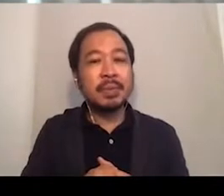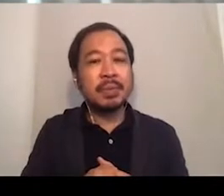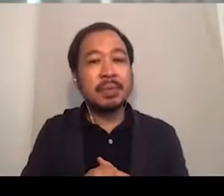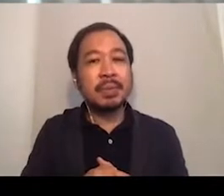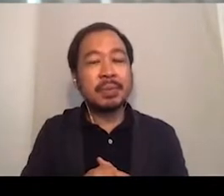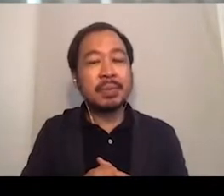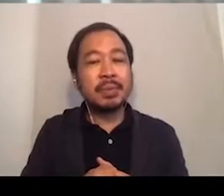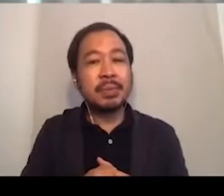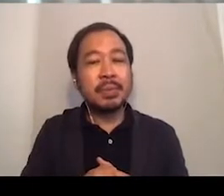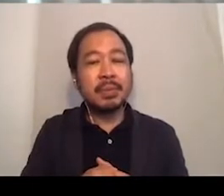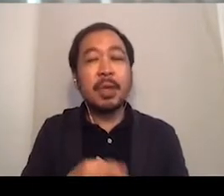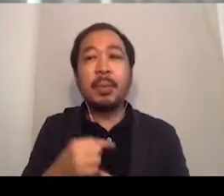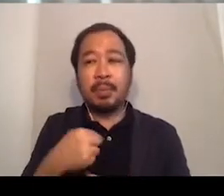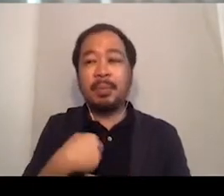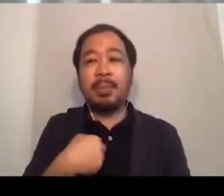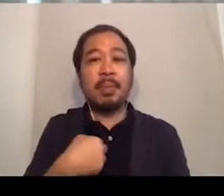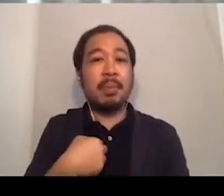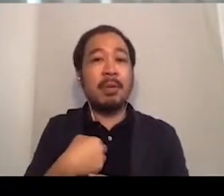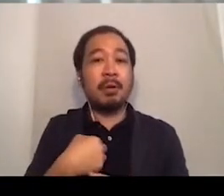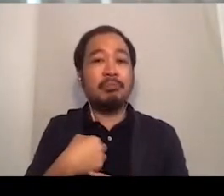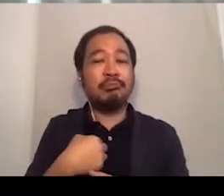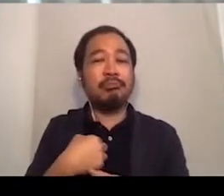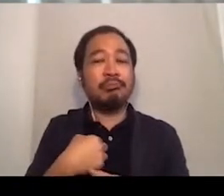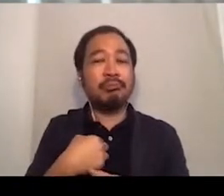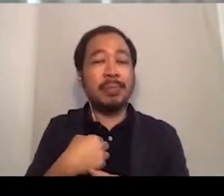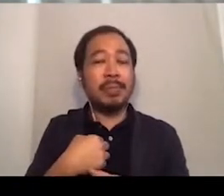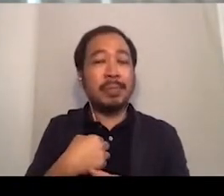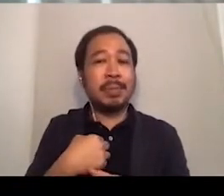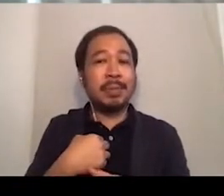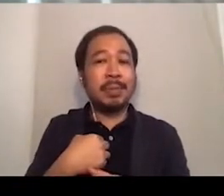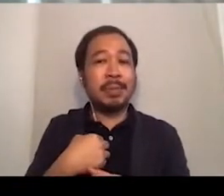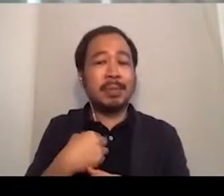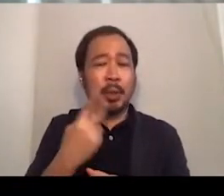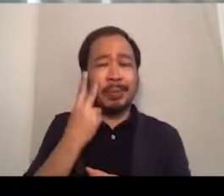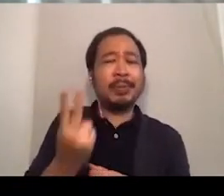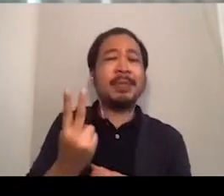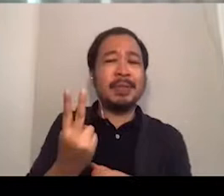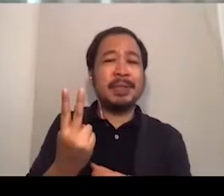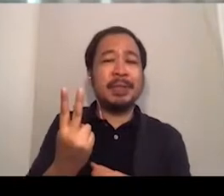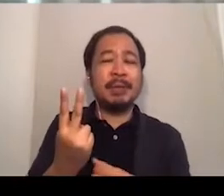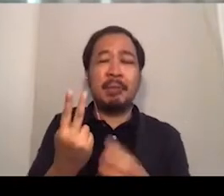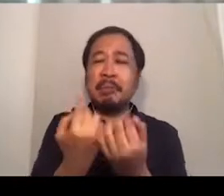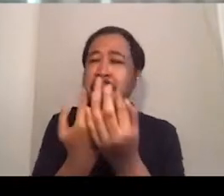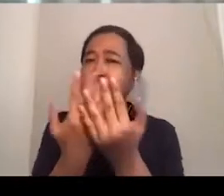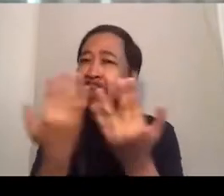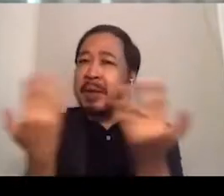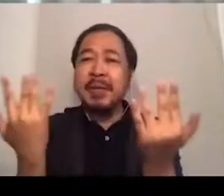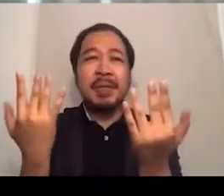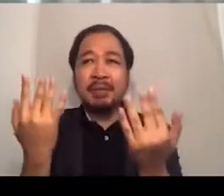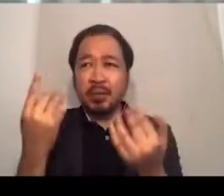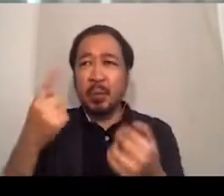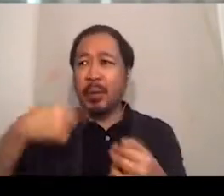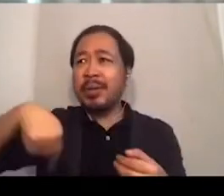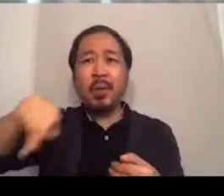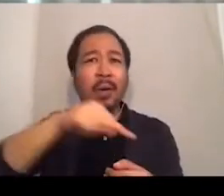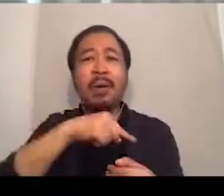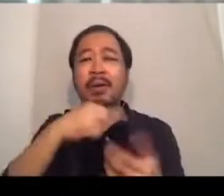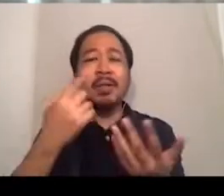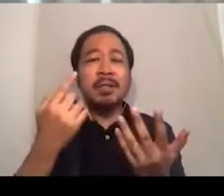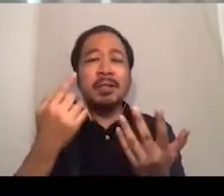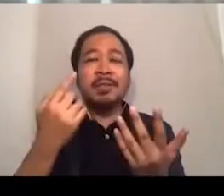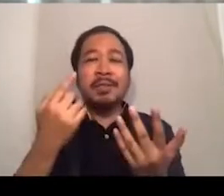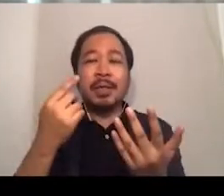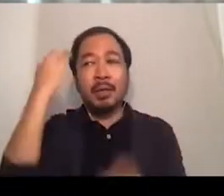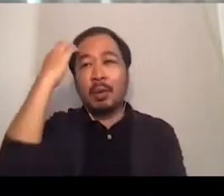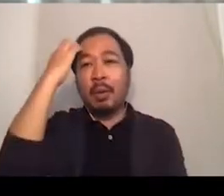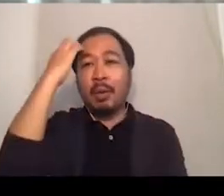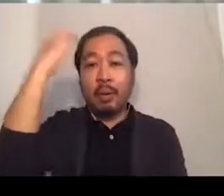many governments are, I would say all governments, often work in silos, meaning each ministry or department they all have their own agenda.